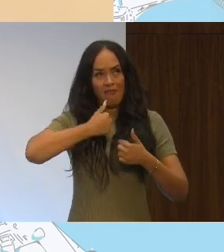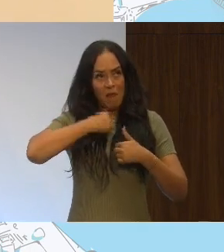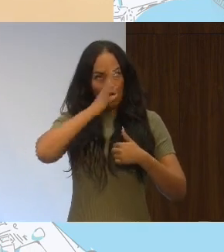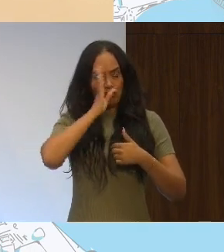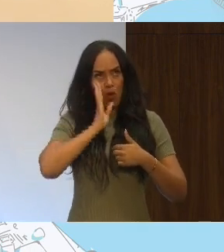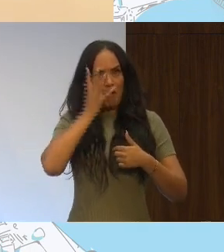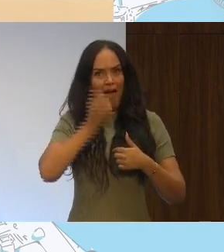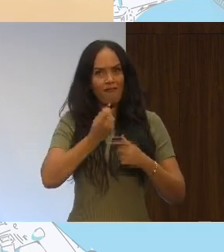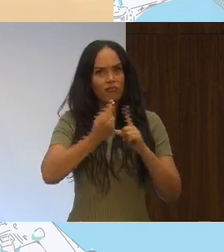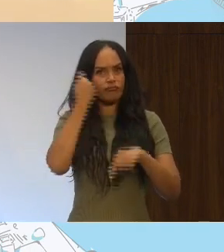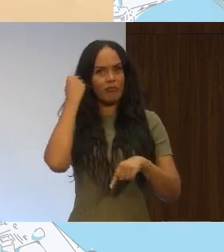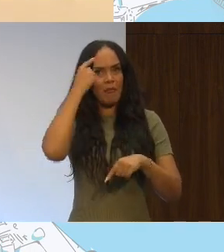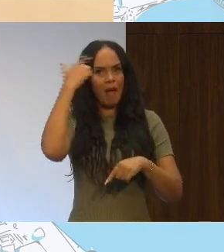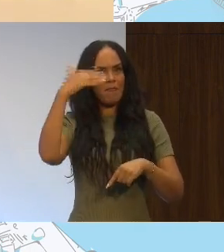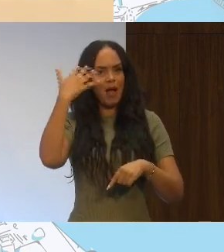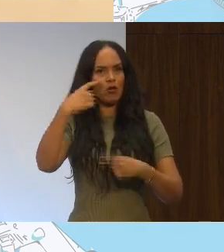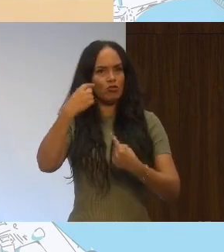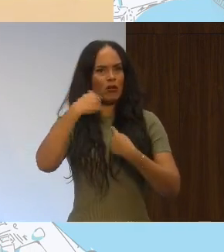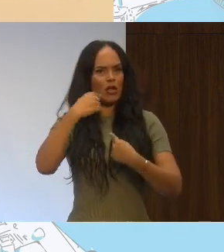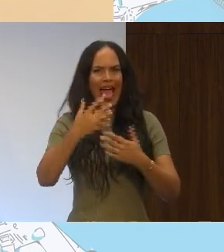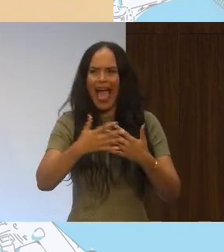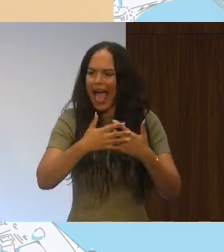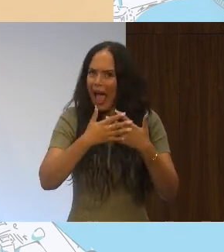migraineurs in particular that we can do to ensure that we don't go down that road